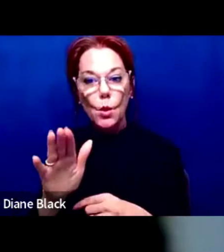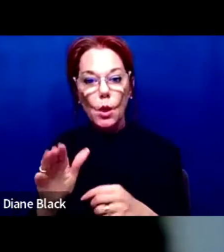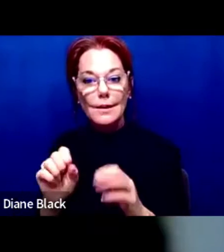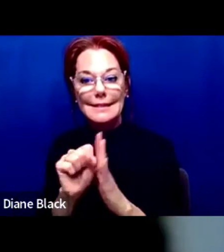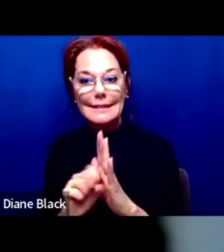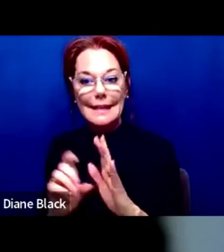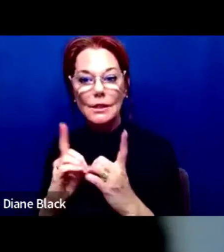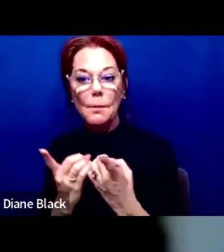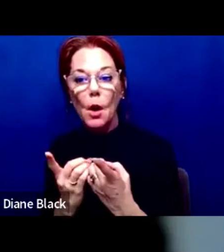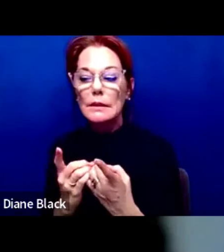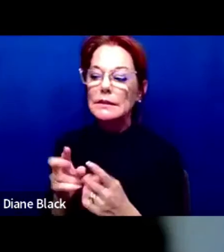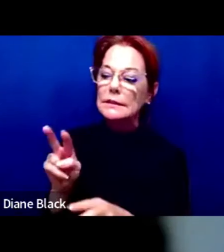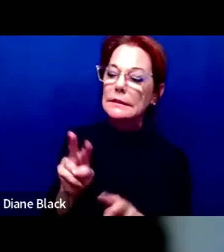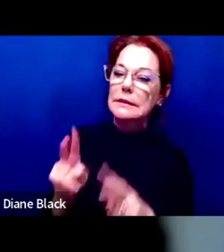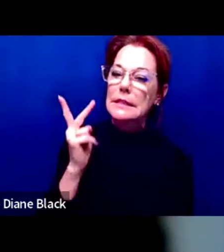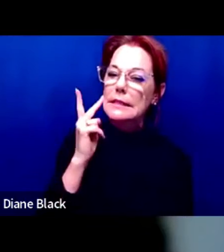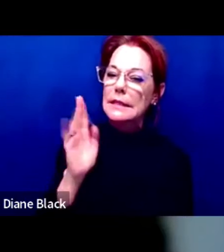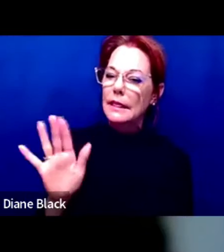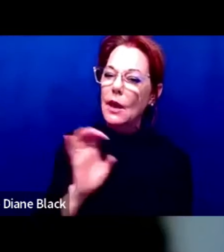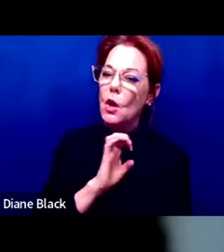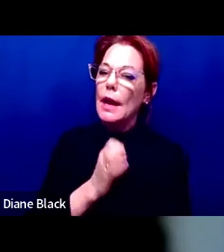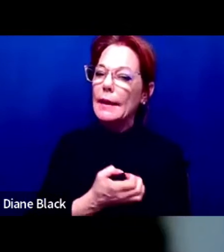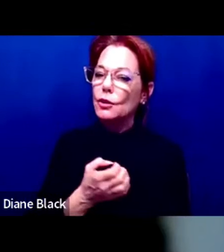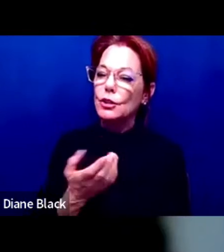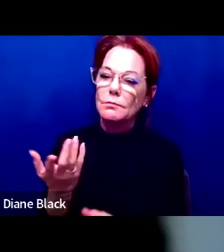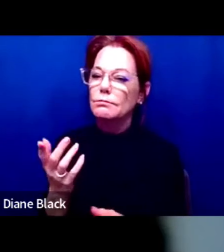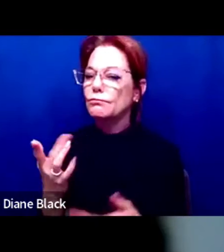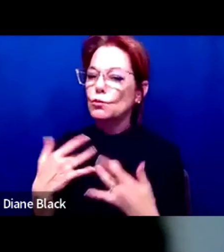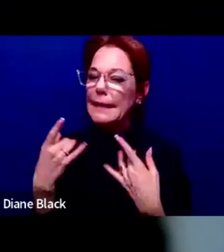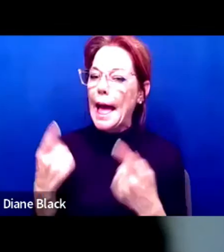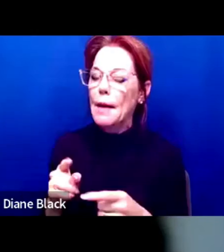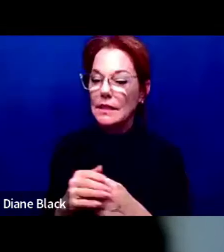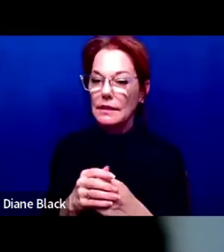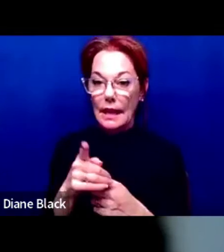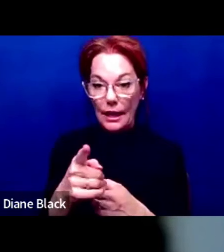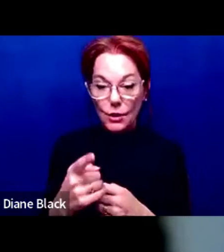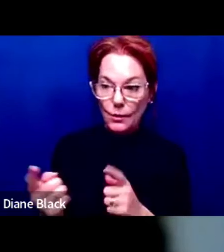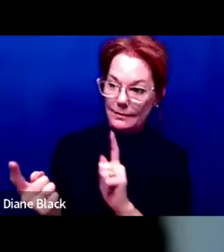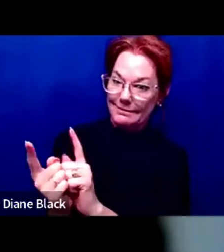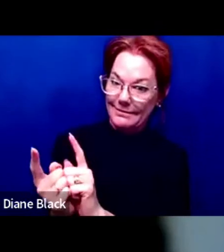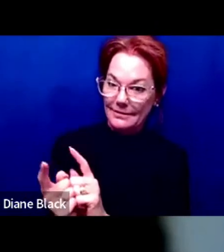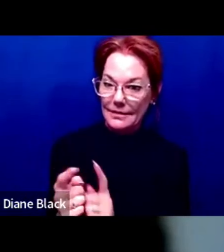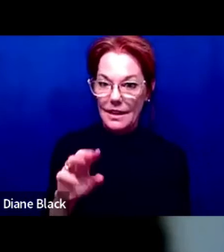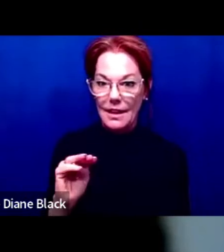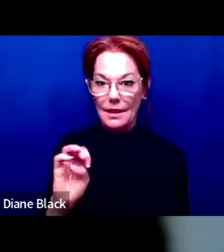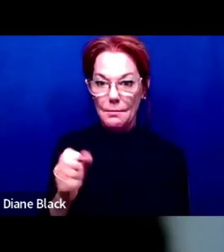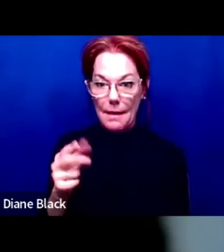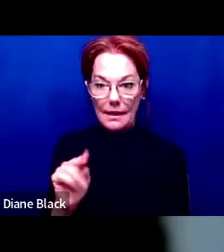energy is going with this. And get to know them. I mean, making your point is perfect, like get to know those committees get on